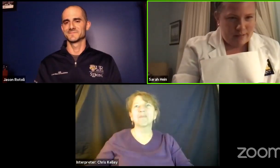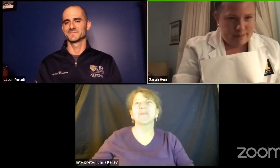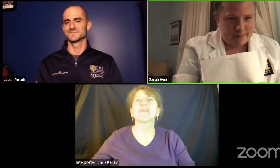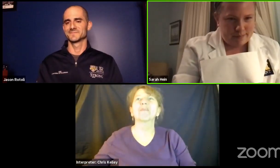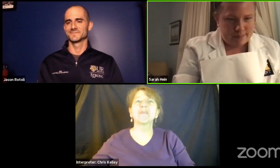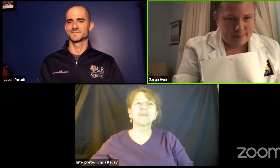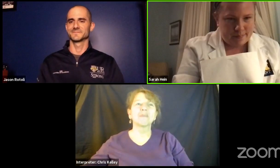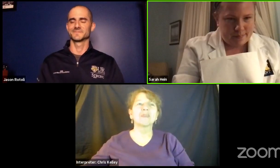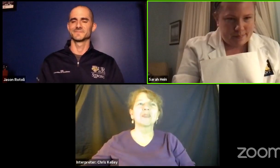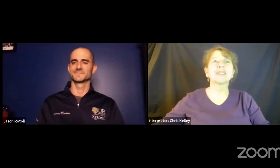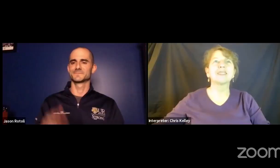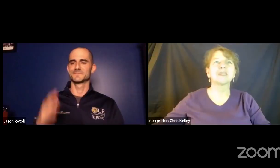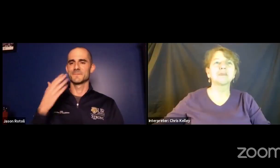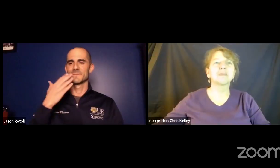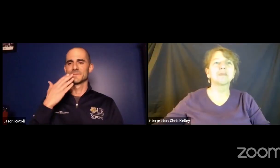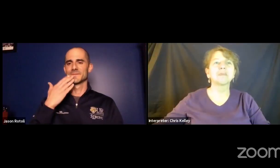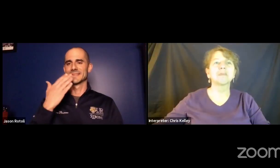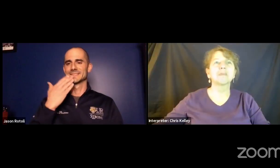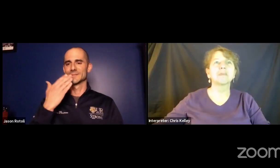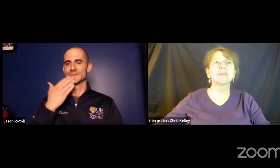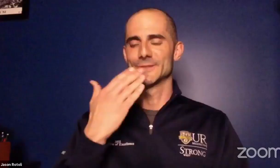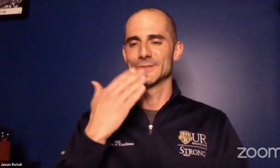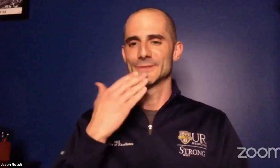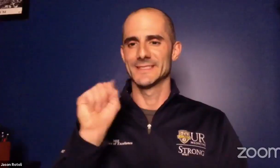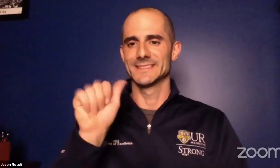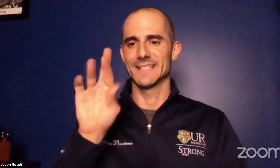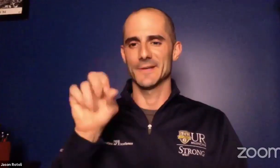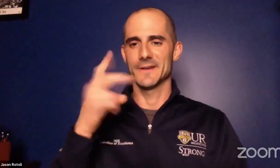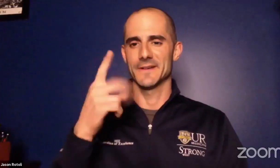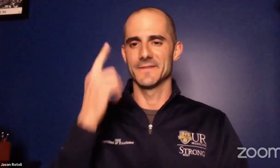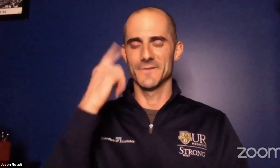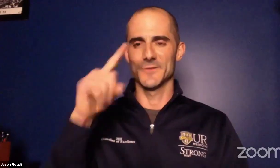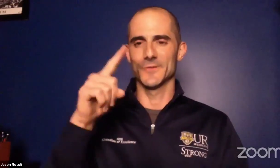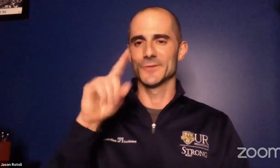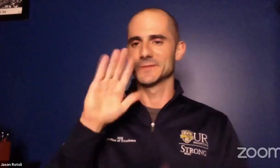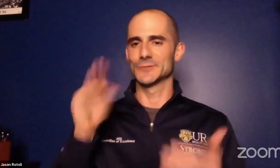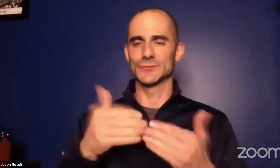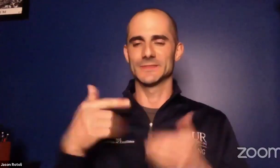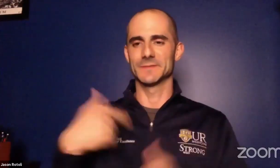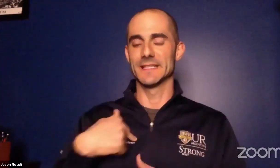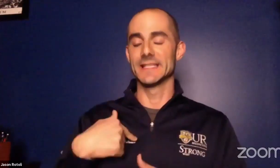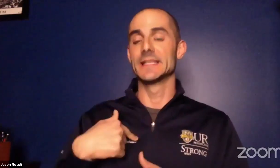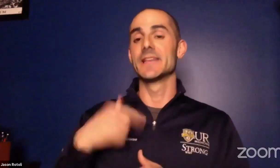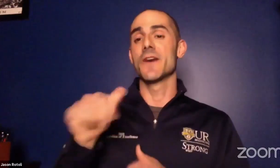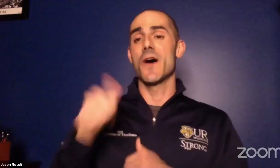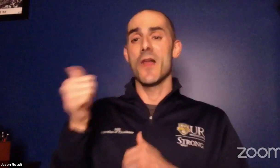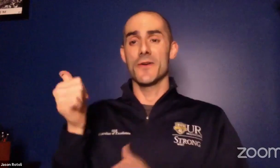during the talk. I wanted to thank you all for coming tonight.